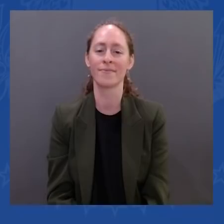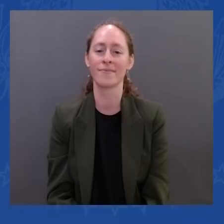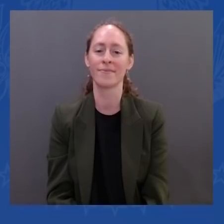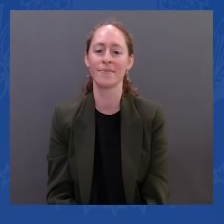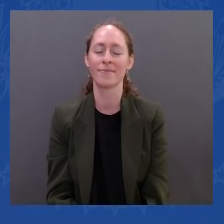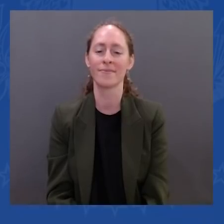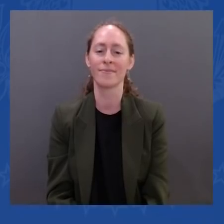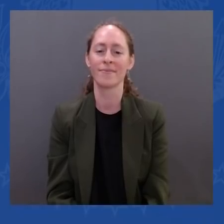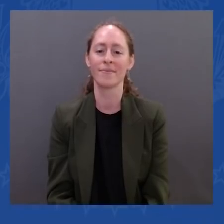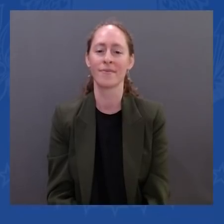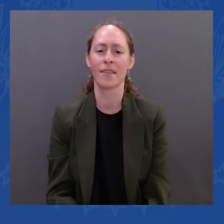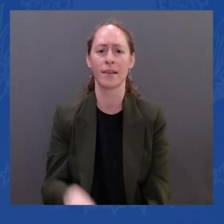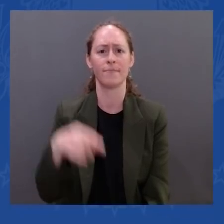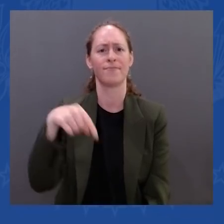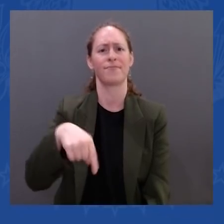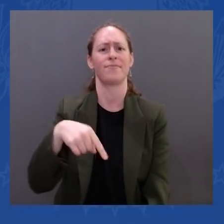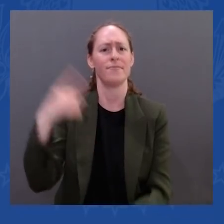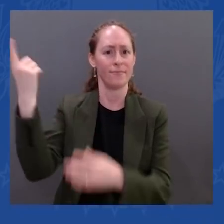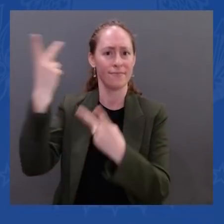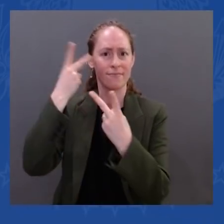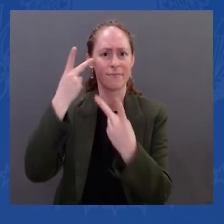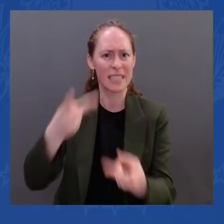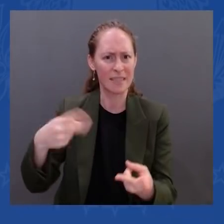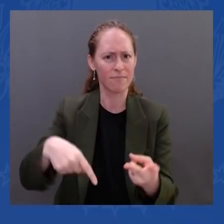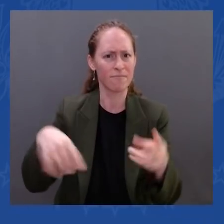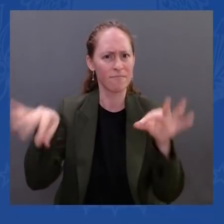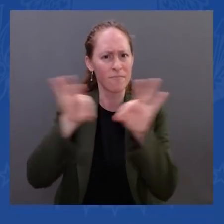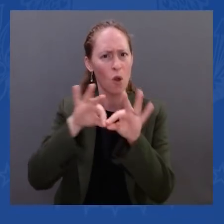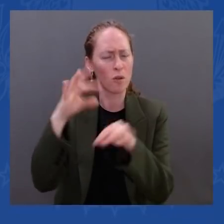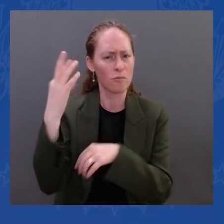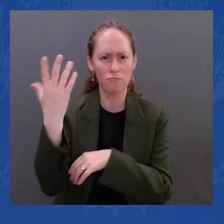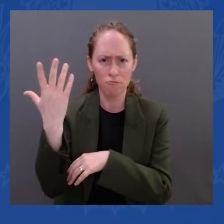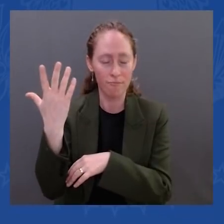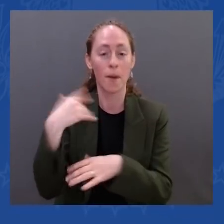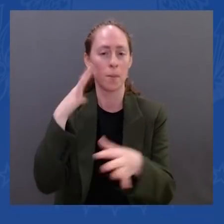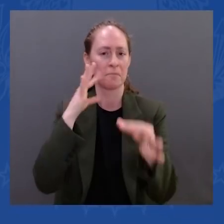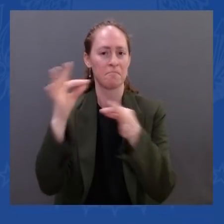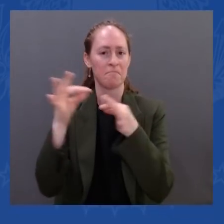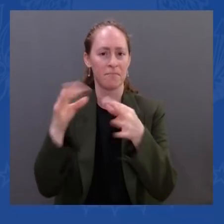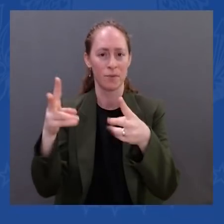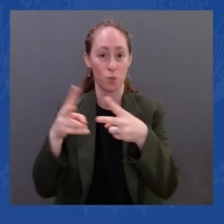For one, we are currently faced with a crisis